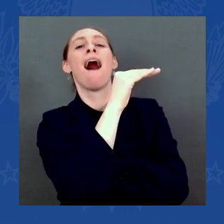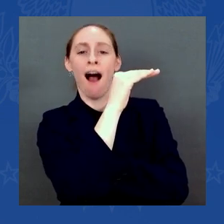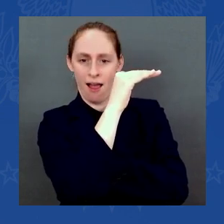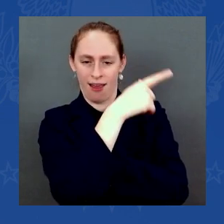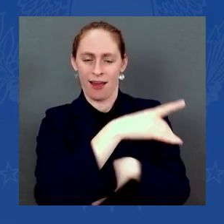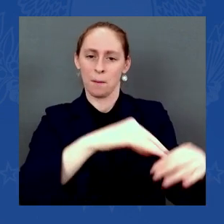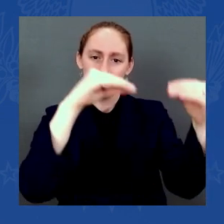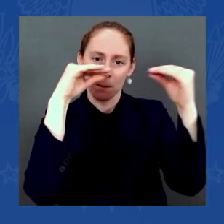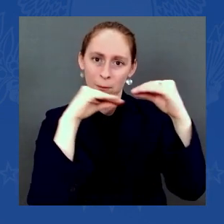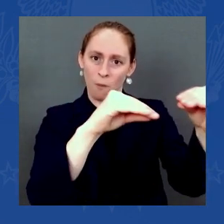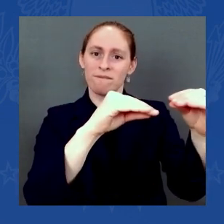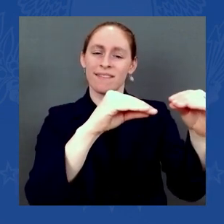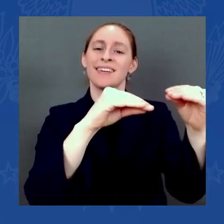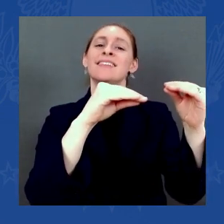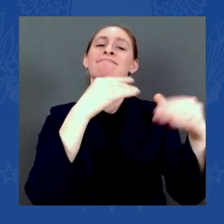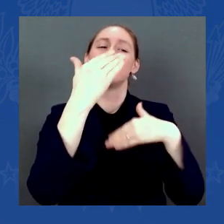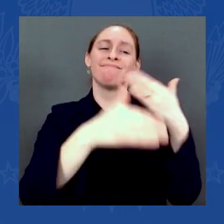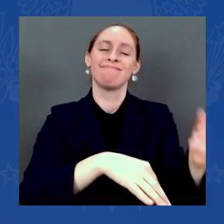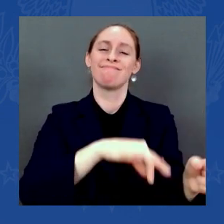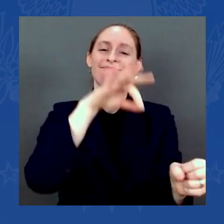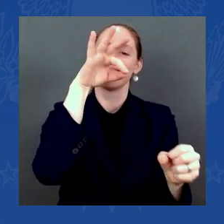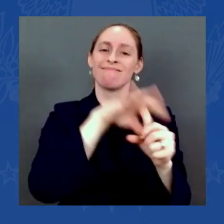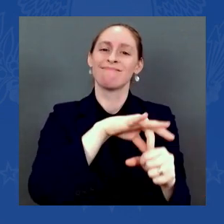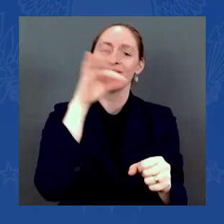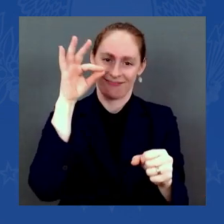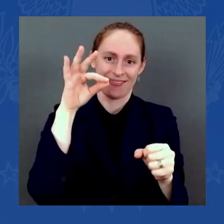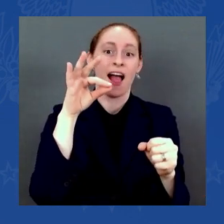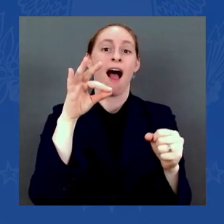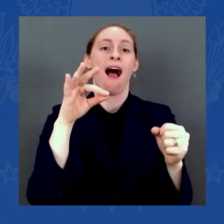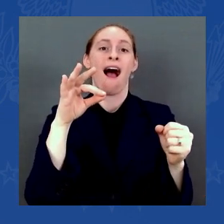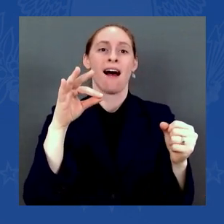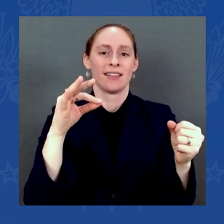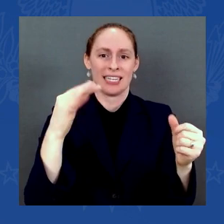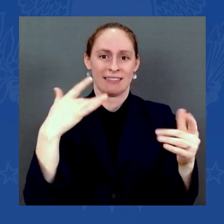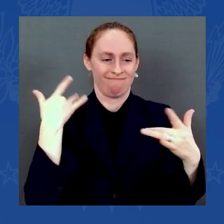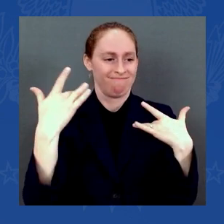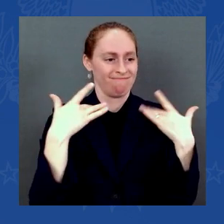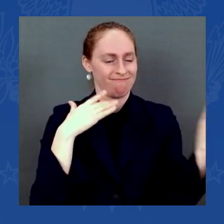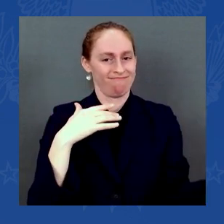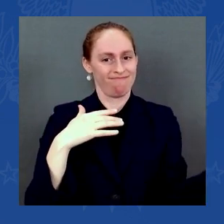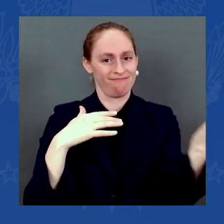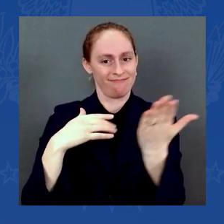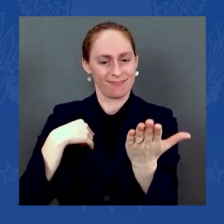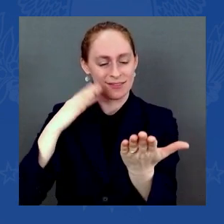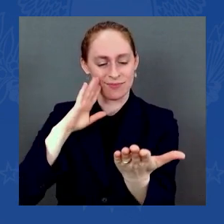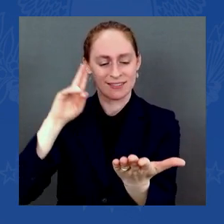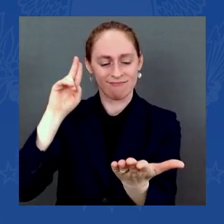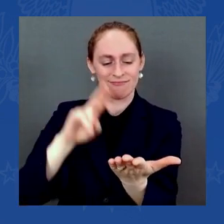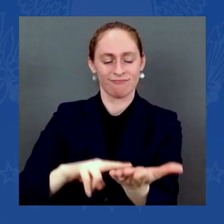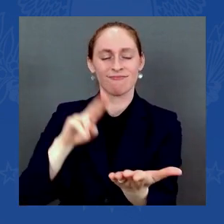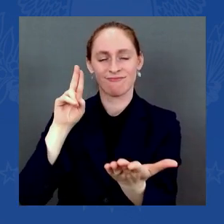and giving patients a fighting chance. The law invests $100 million annually